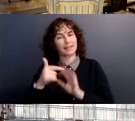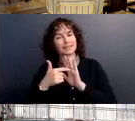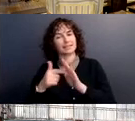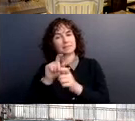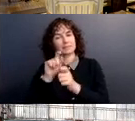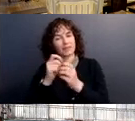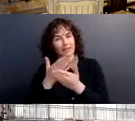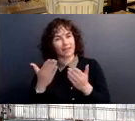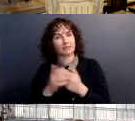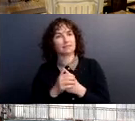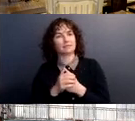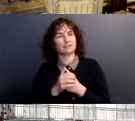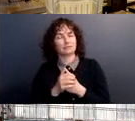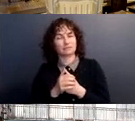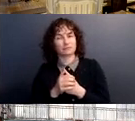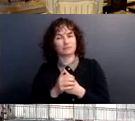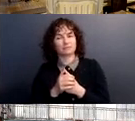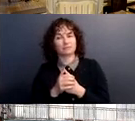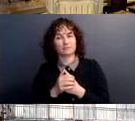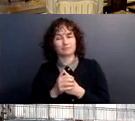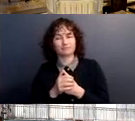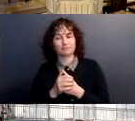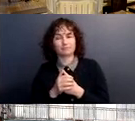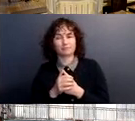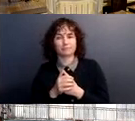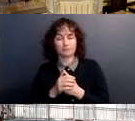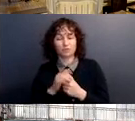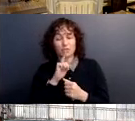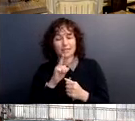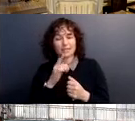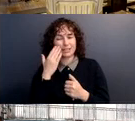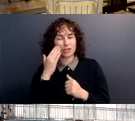and different generates different story